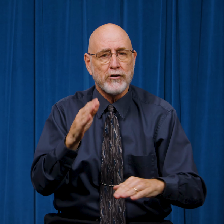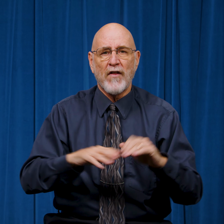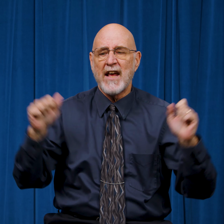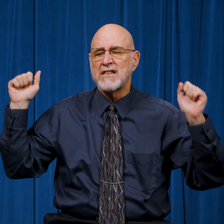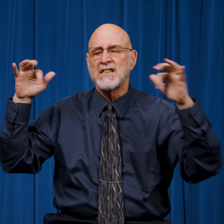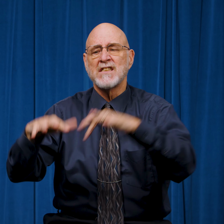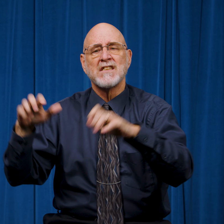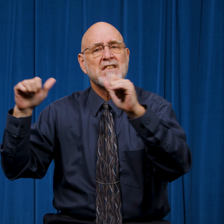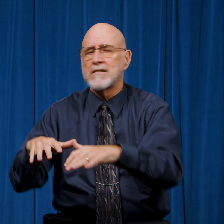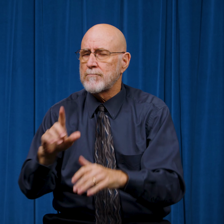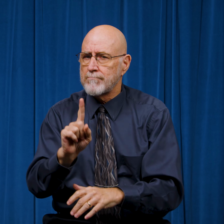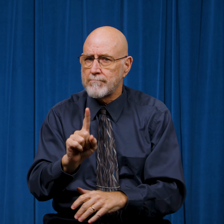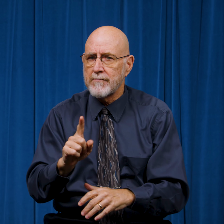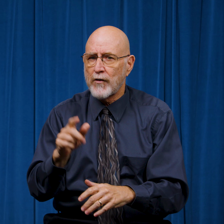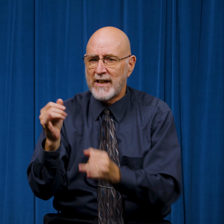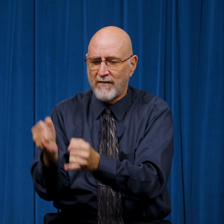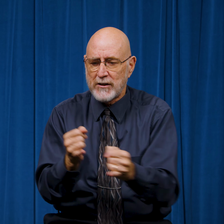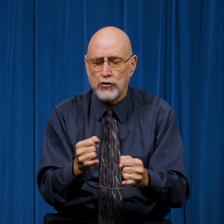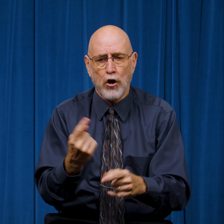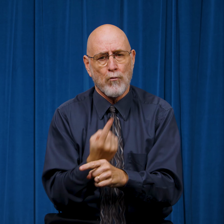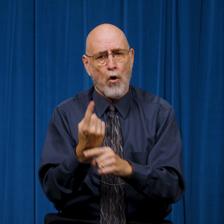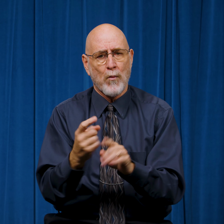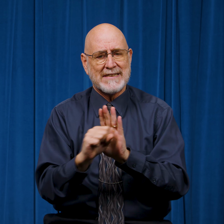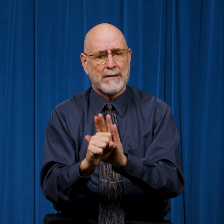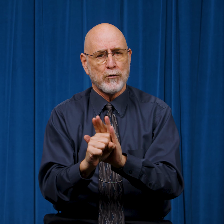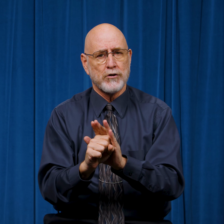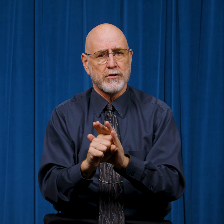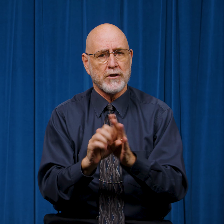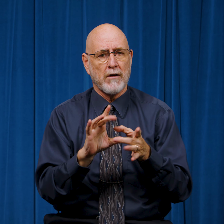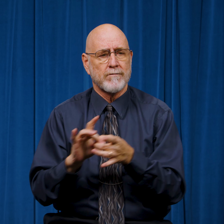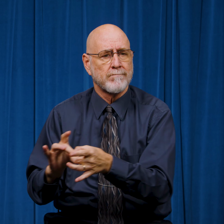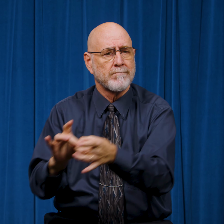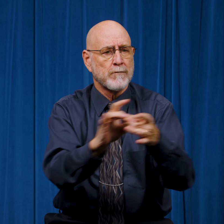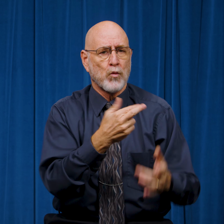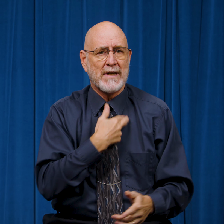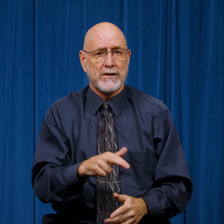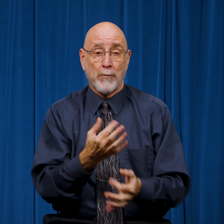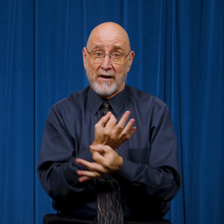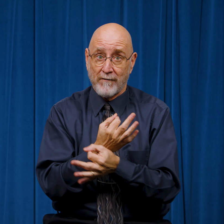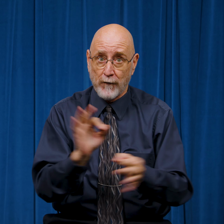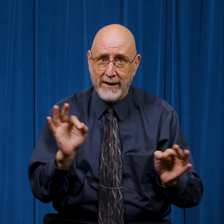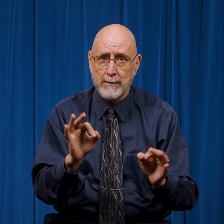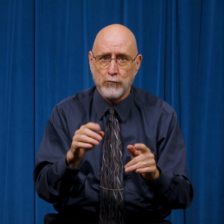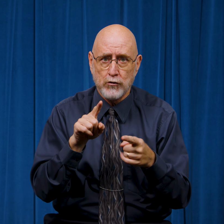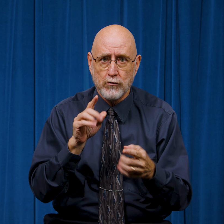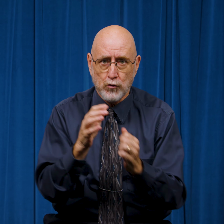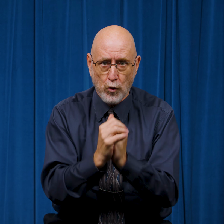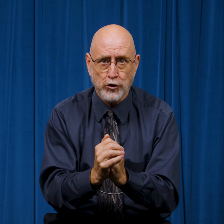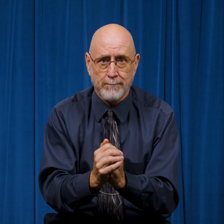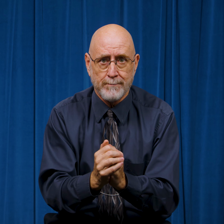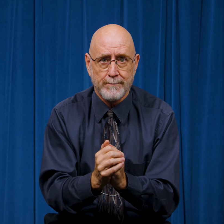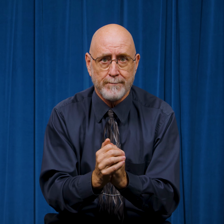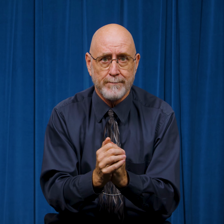and he shall provide appropriate symbols of religious unity and freedom of worship."